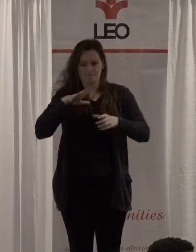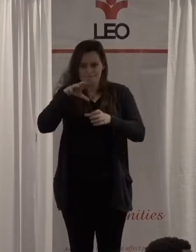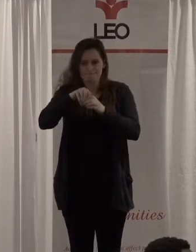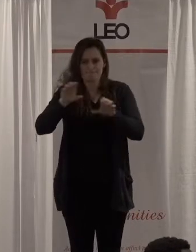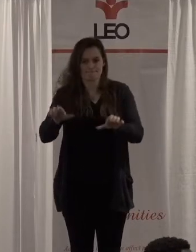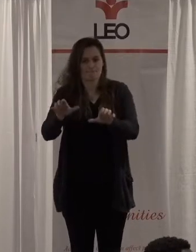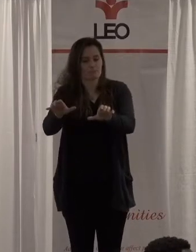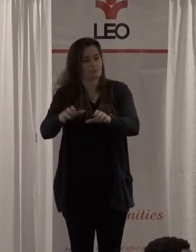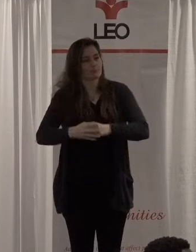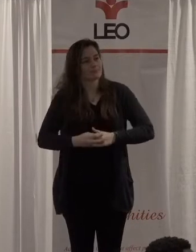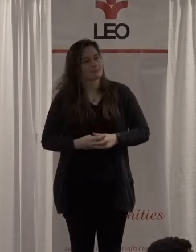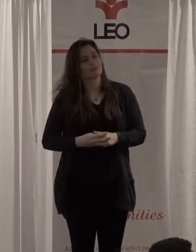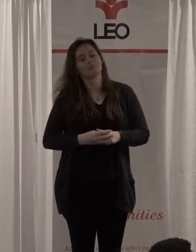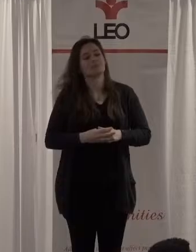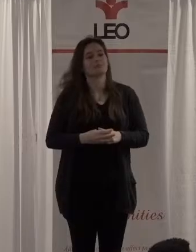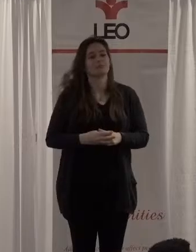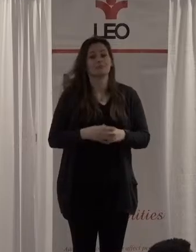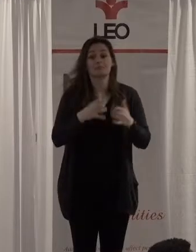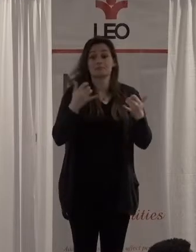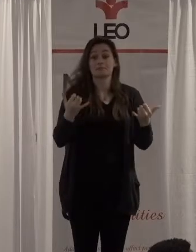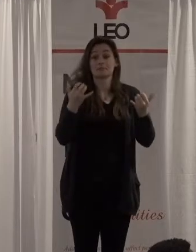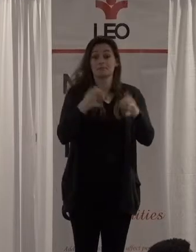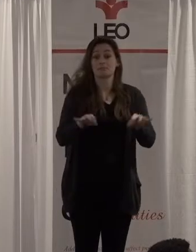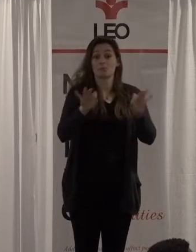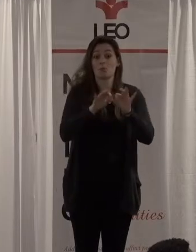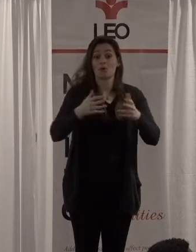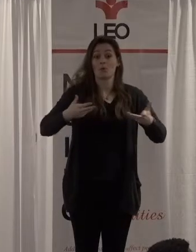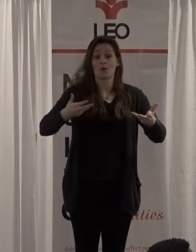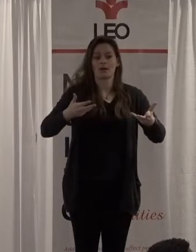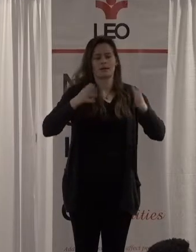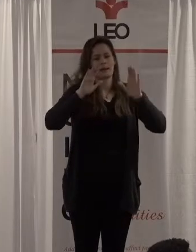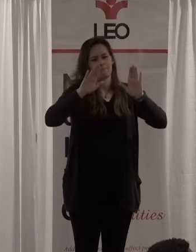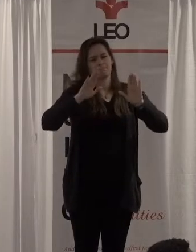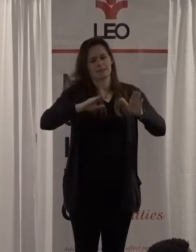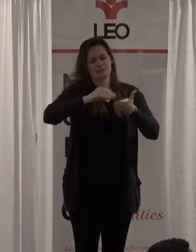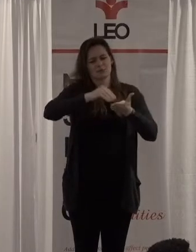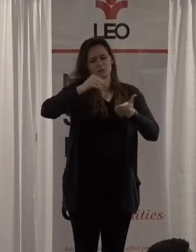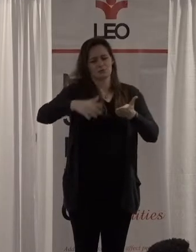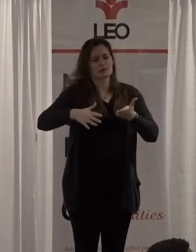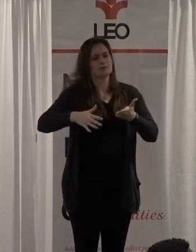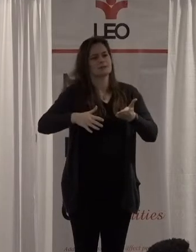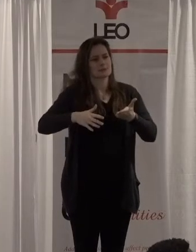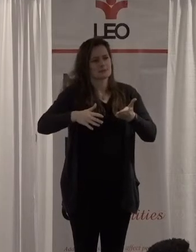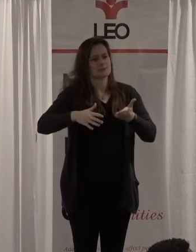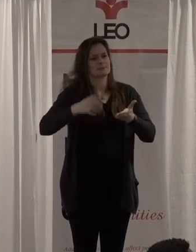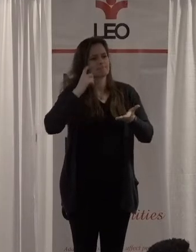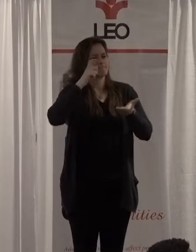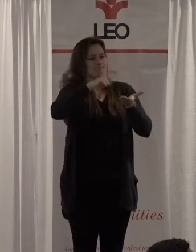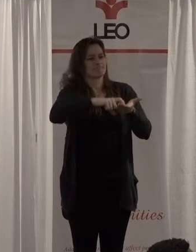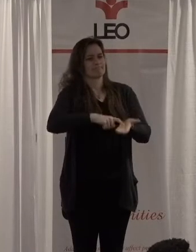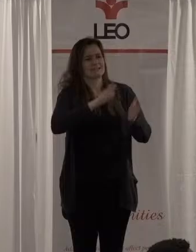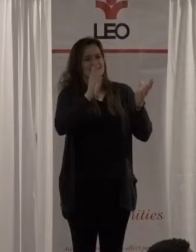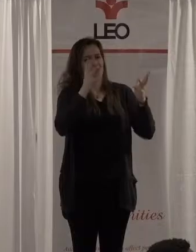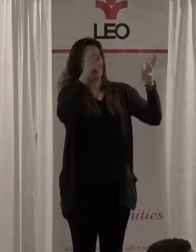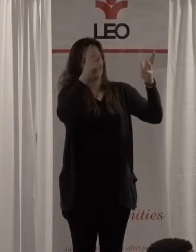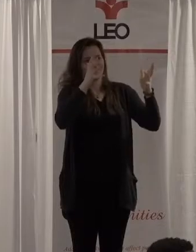TODAY IS CELEBRATING A REMARKABLE GROUP OF STUDENTS. THE RECIPIENTS IN THE ROOM, I WANT TO SAY CONGRATULATIONS.